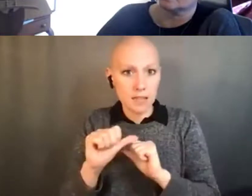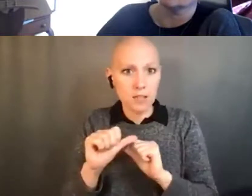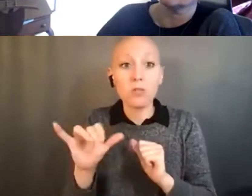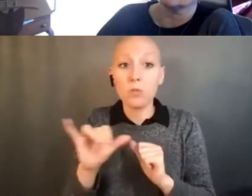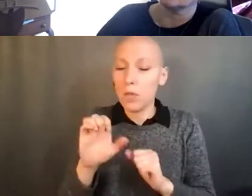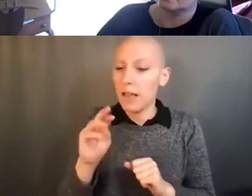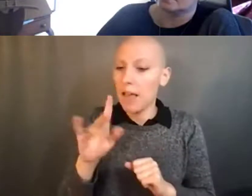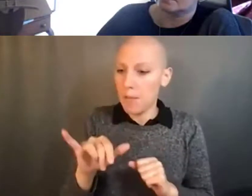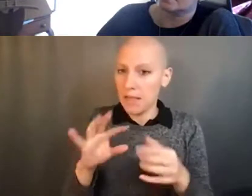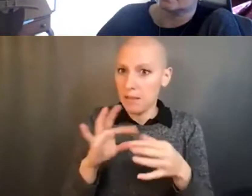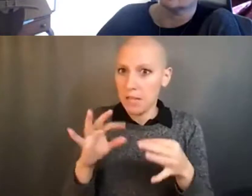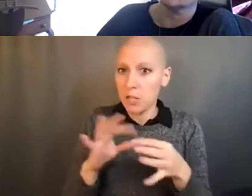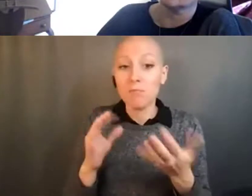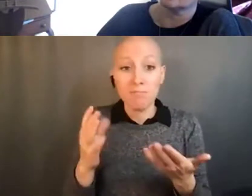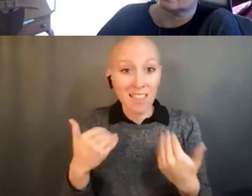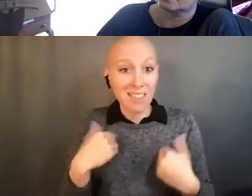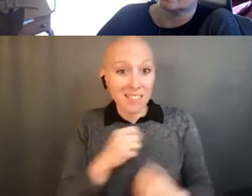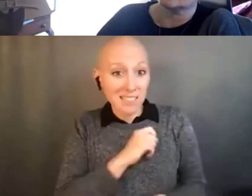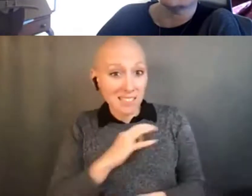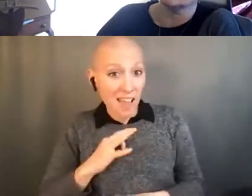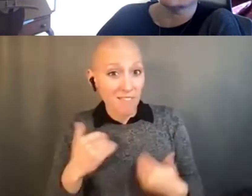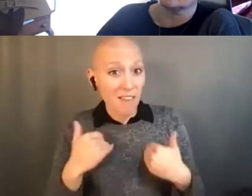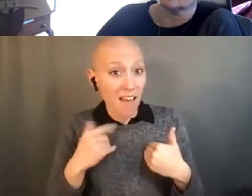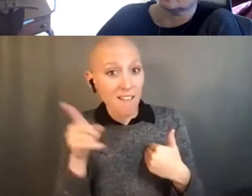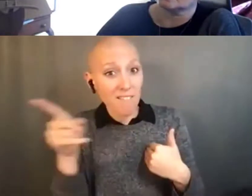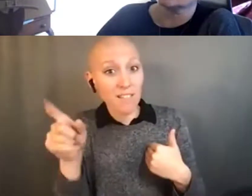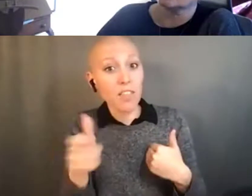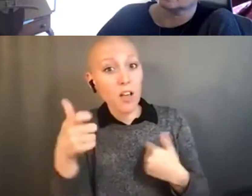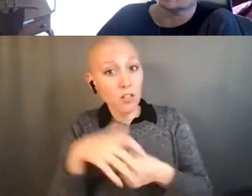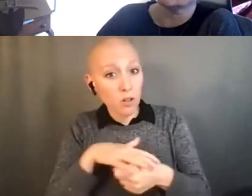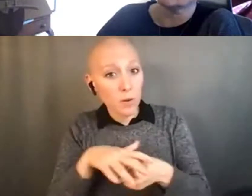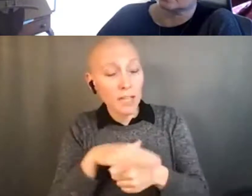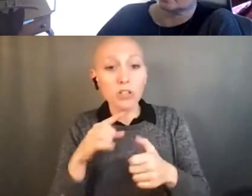Do you have the resources, the lab space, things like that from a scientific standpoint.